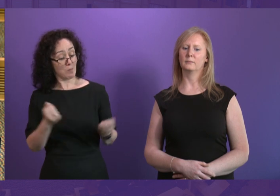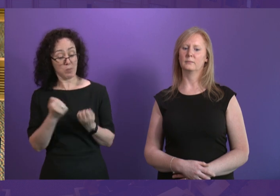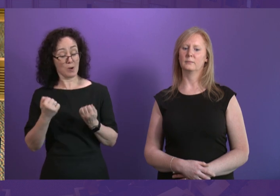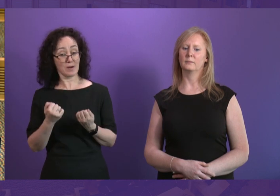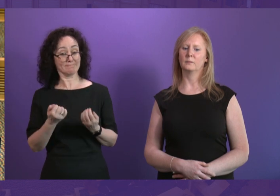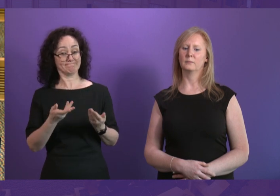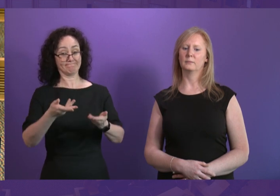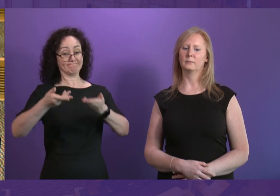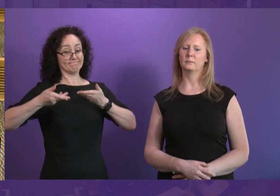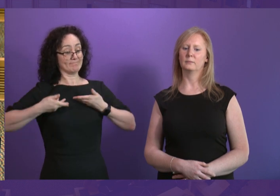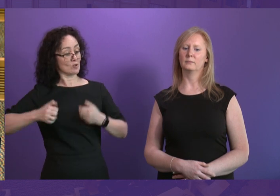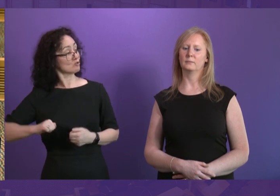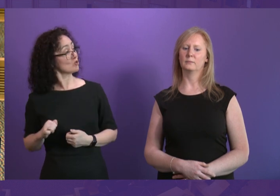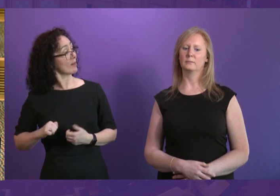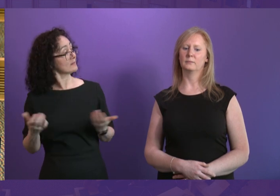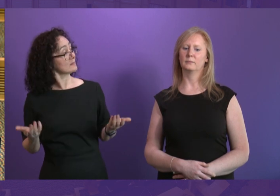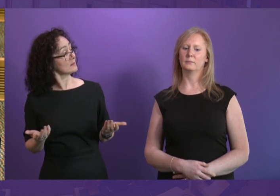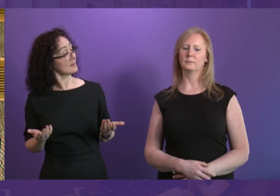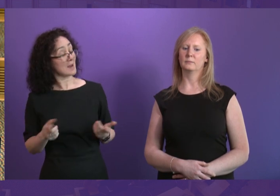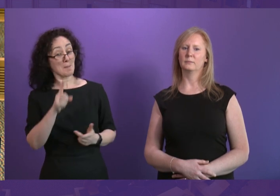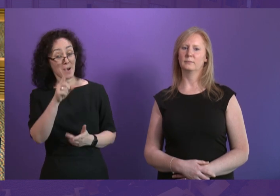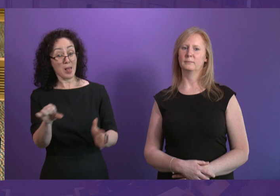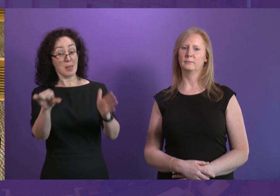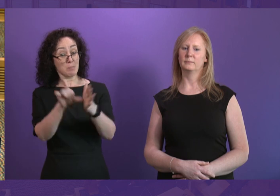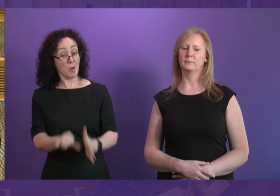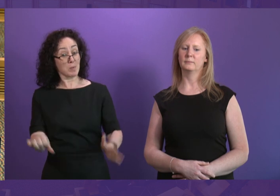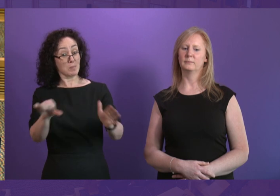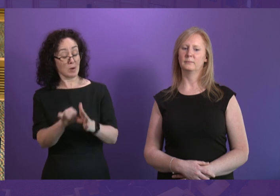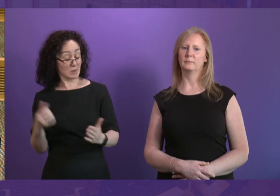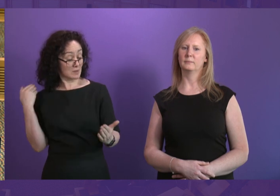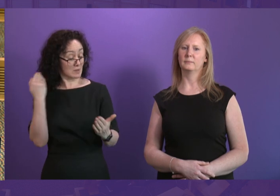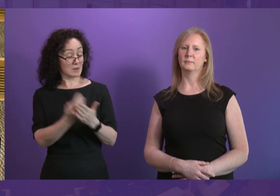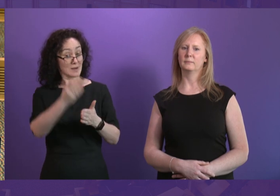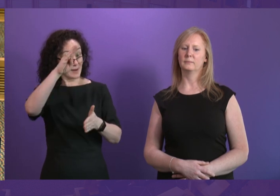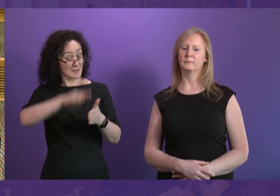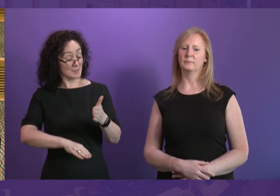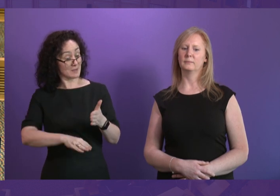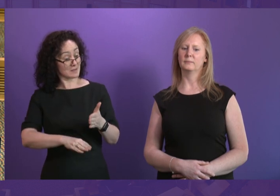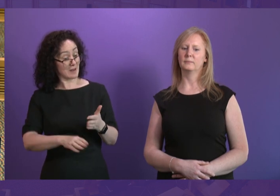delays on the network over the past year have been the responsibility of Network Rail. If